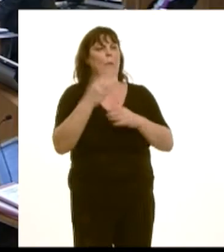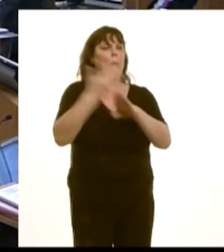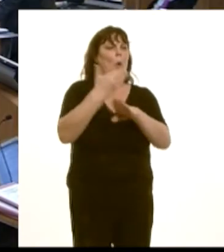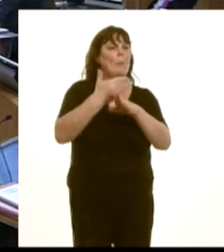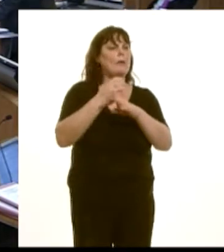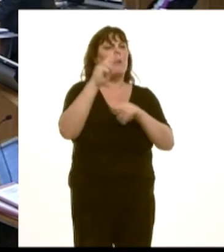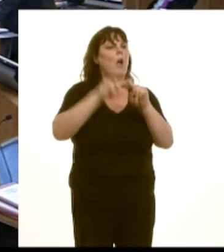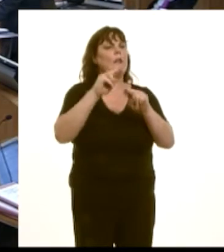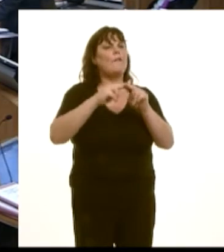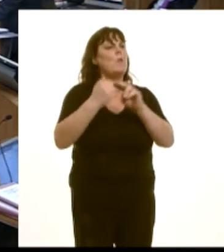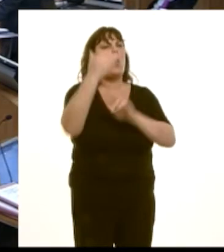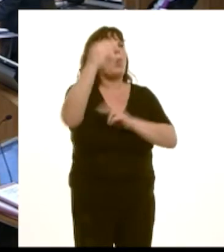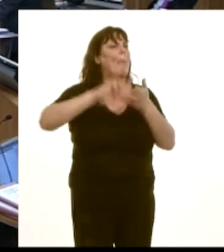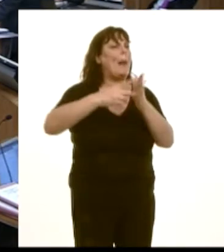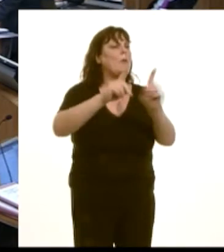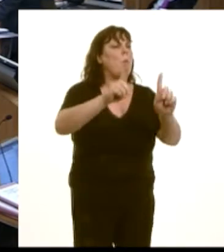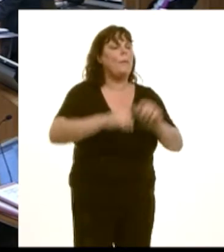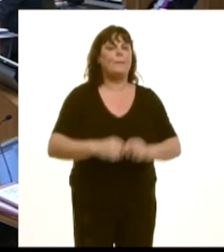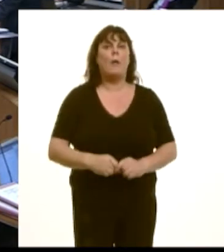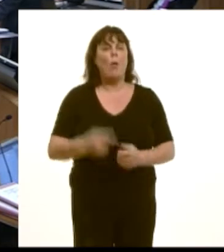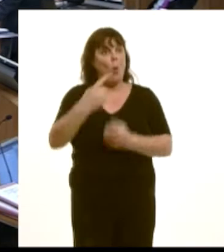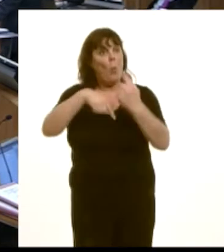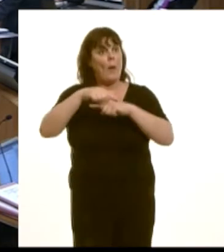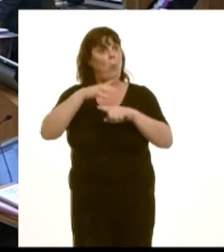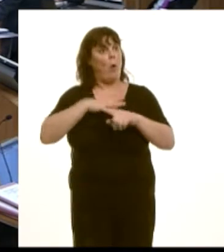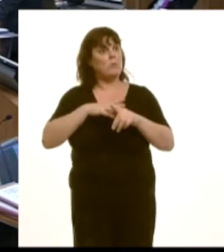of course, to delivering sustainable employment in all of Cardiff. We do this by working with